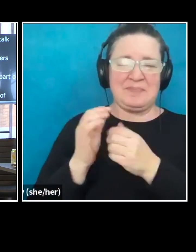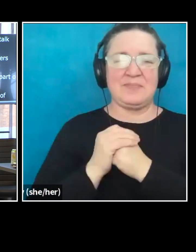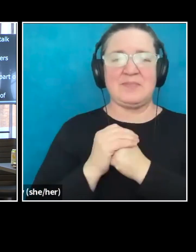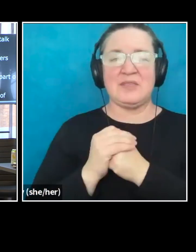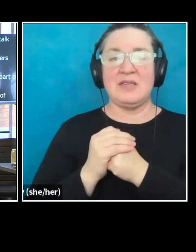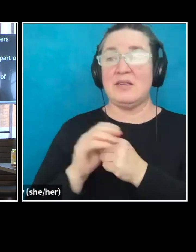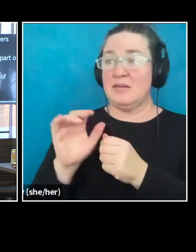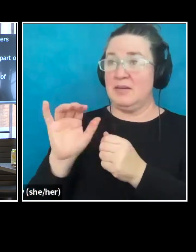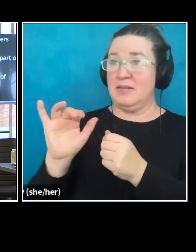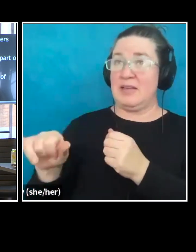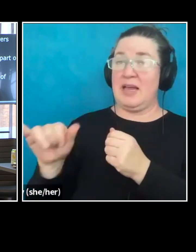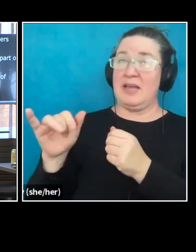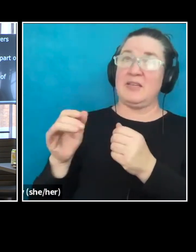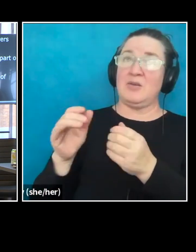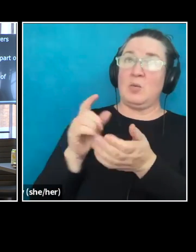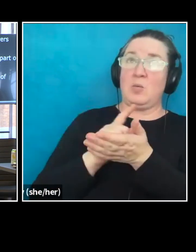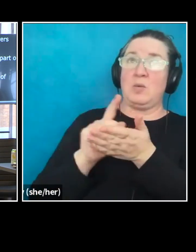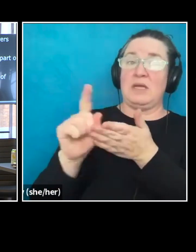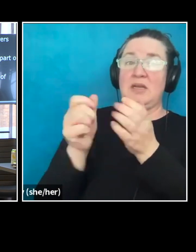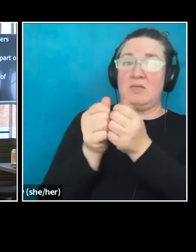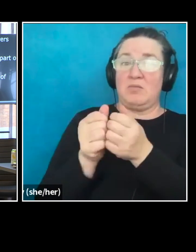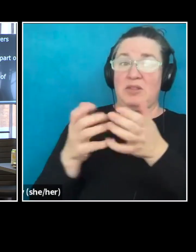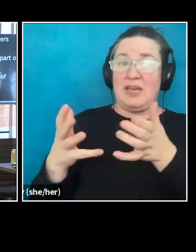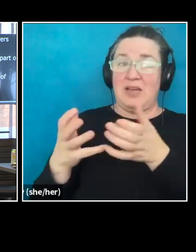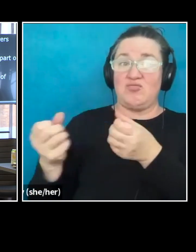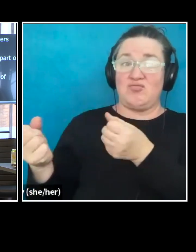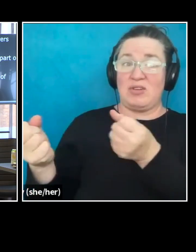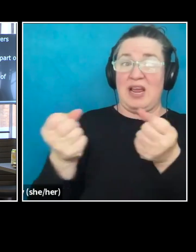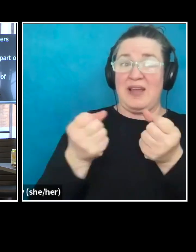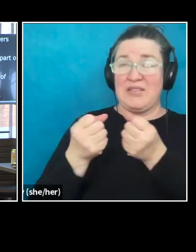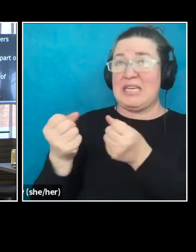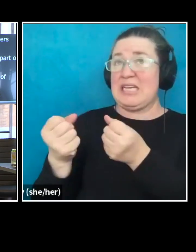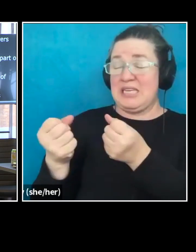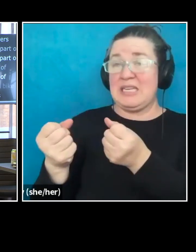that are you know bike advocacy groups where most of the people are there because they want to bike